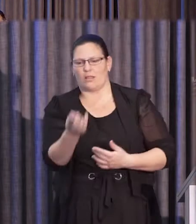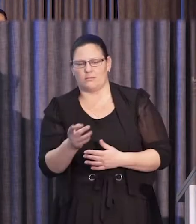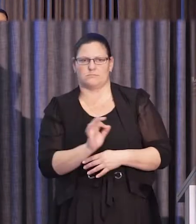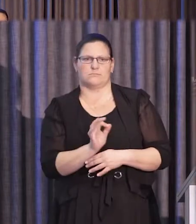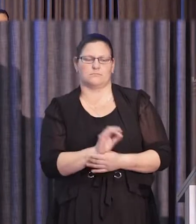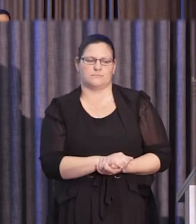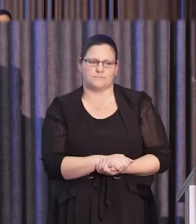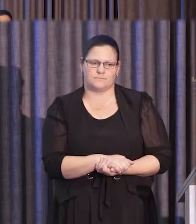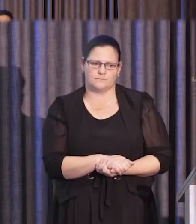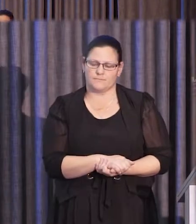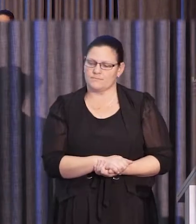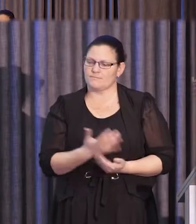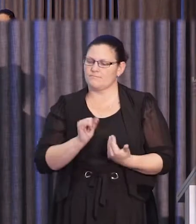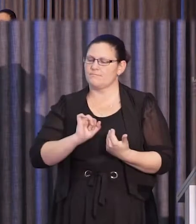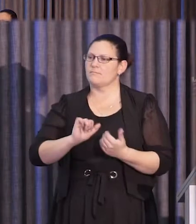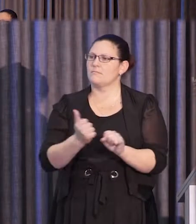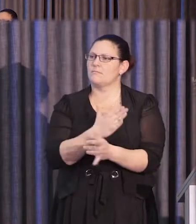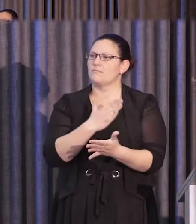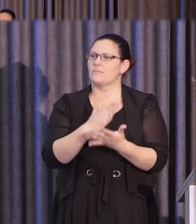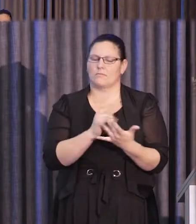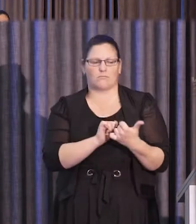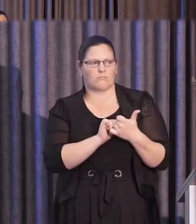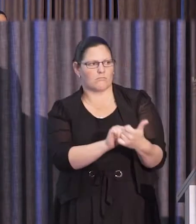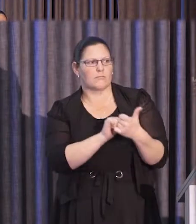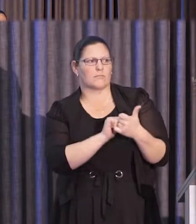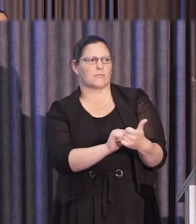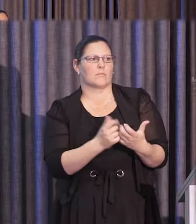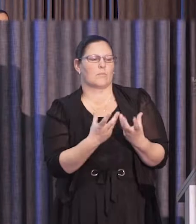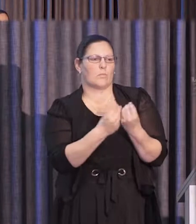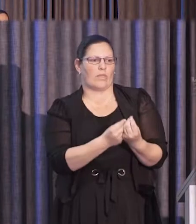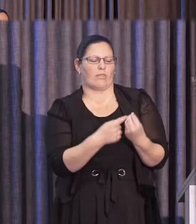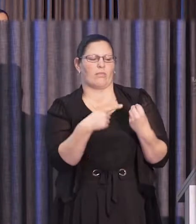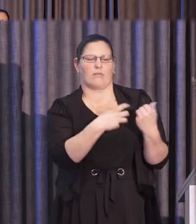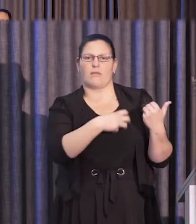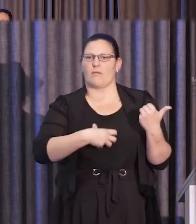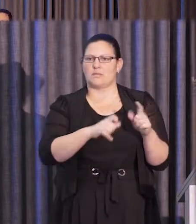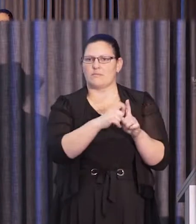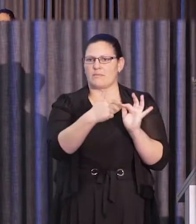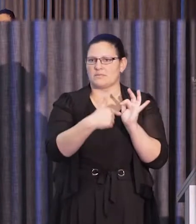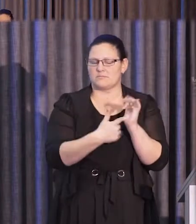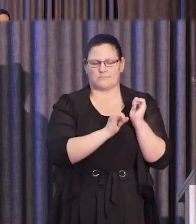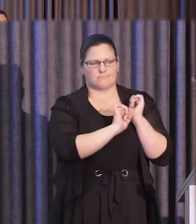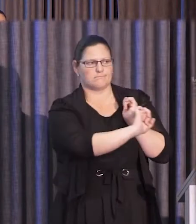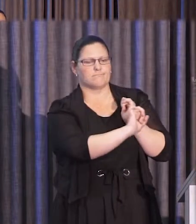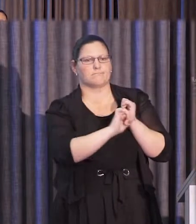with people with disability, with communities, with other government departments, with the business sector,